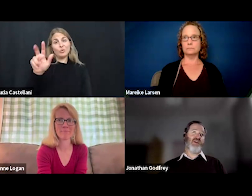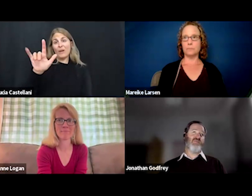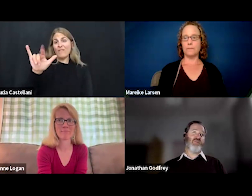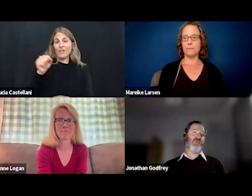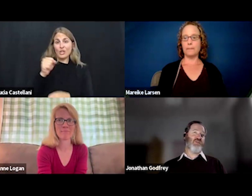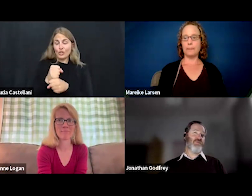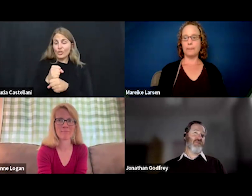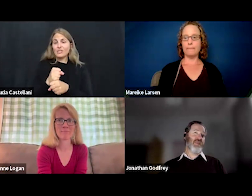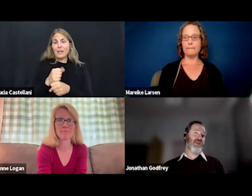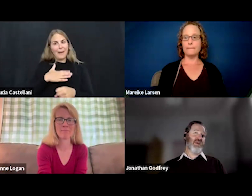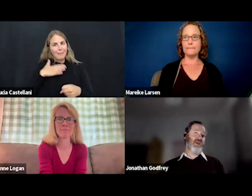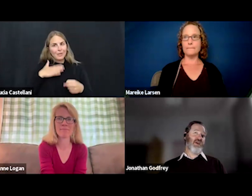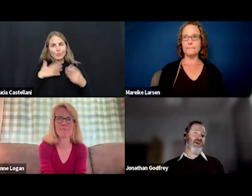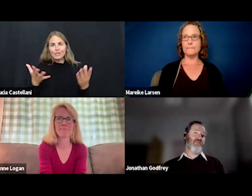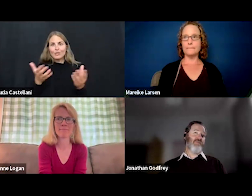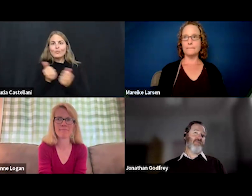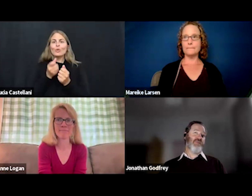Great to be with you.